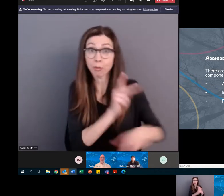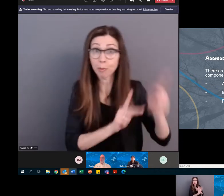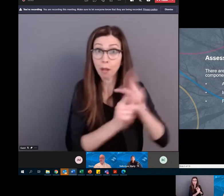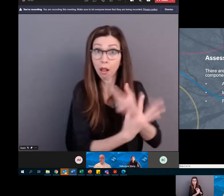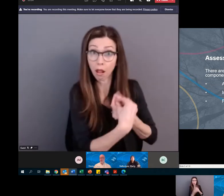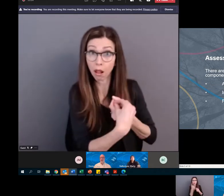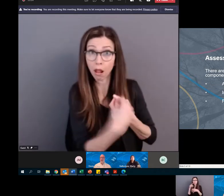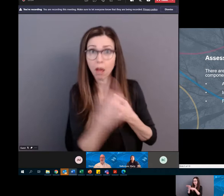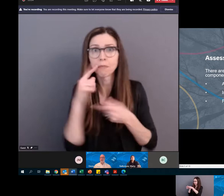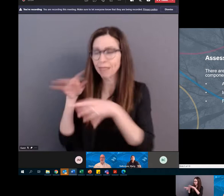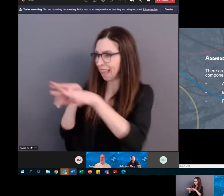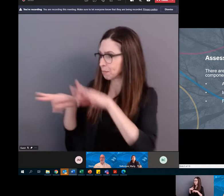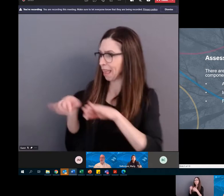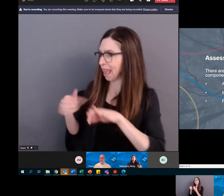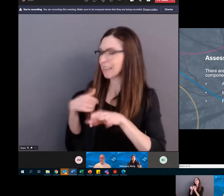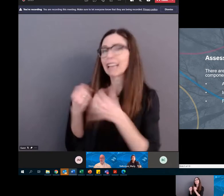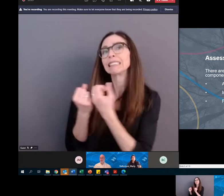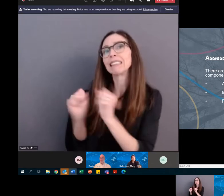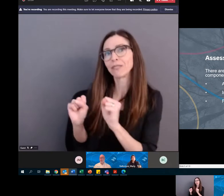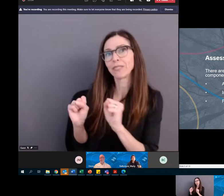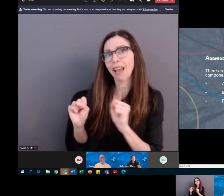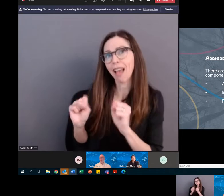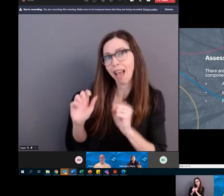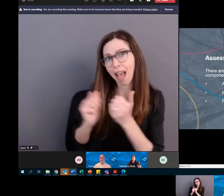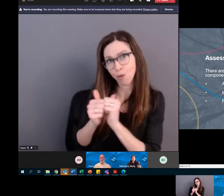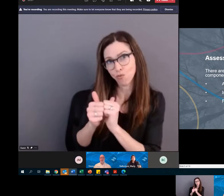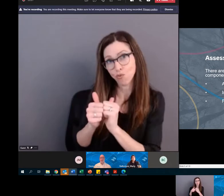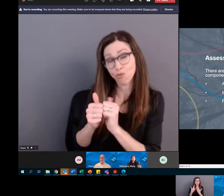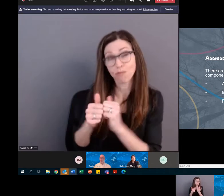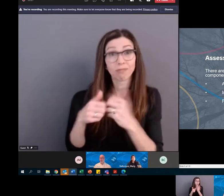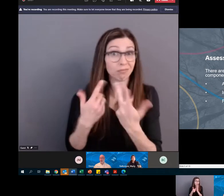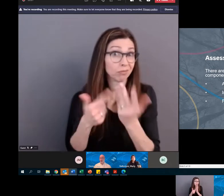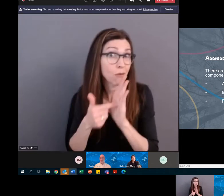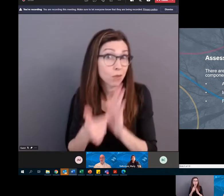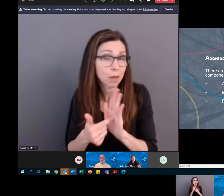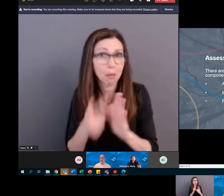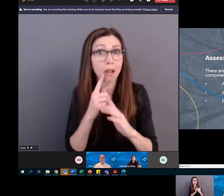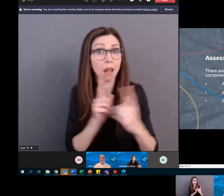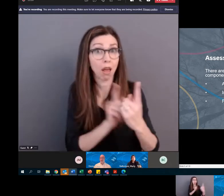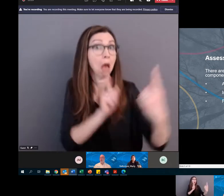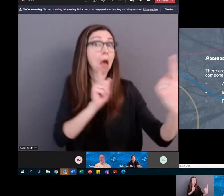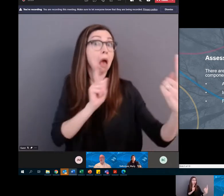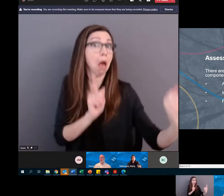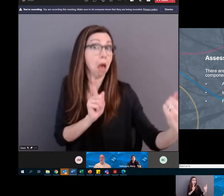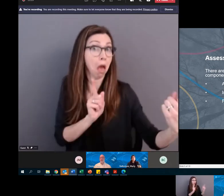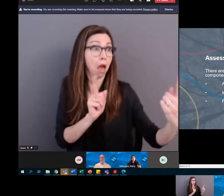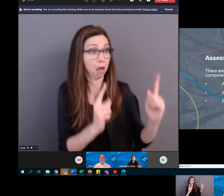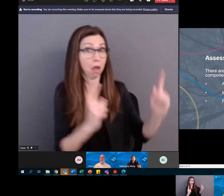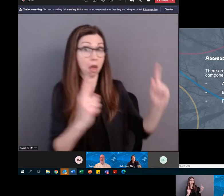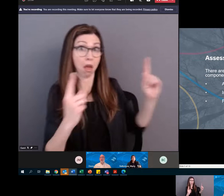This question in the application is applicable if your project includes other artists, community members